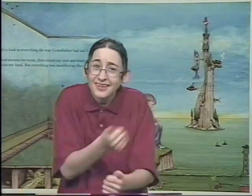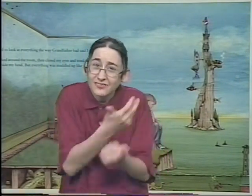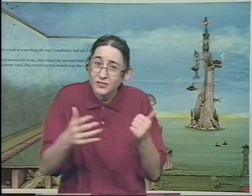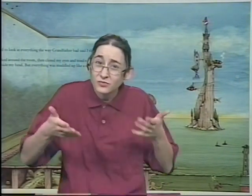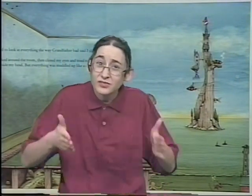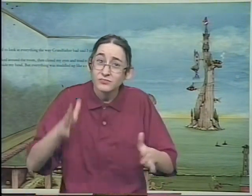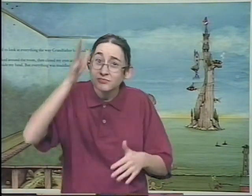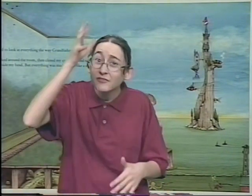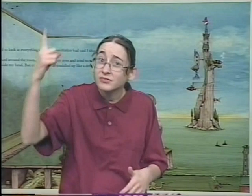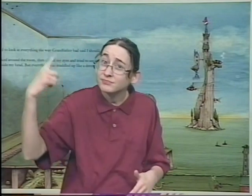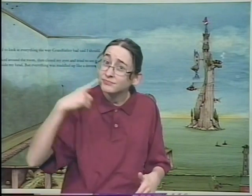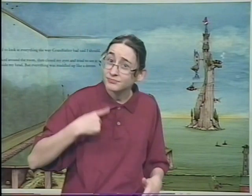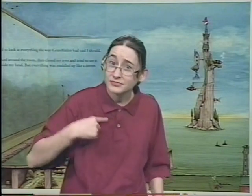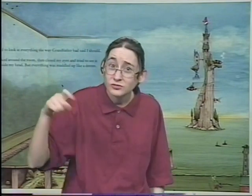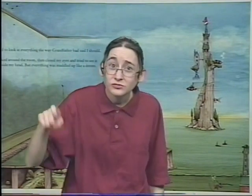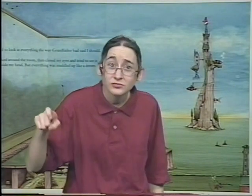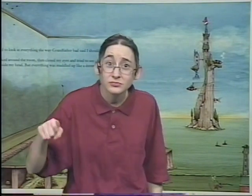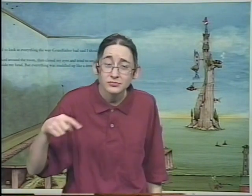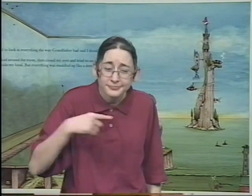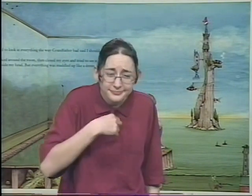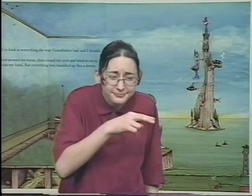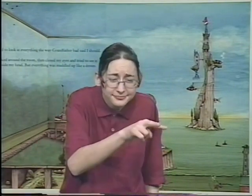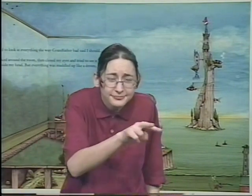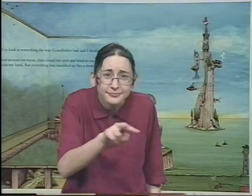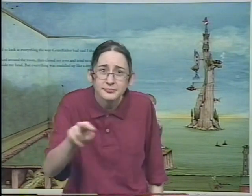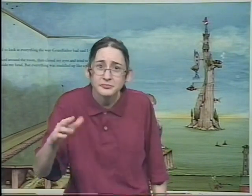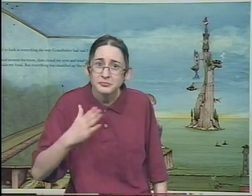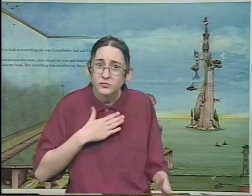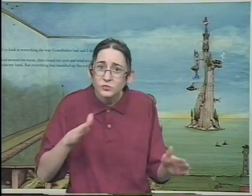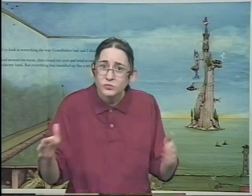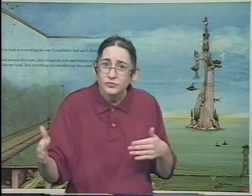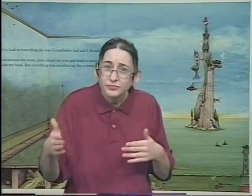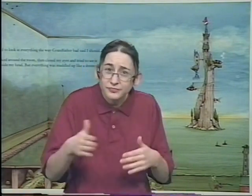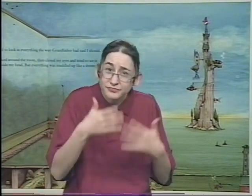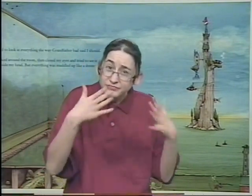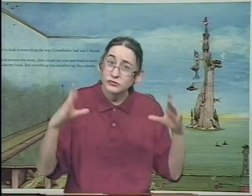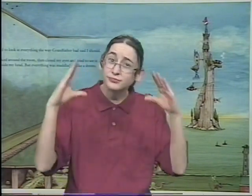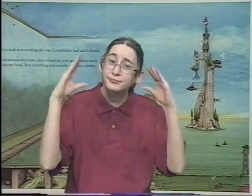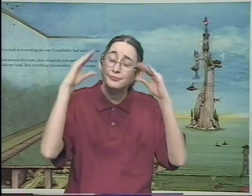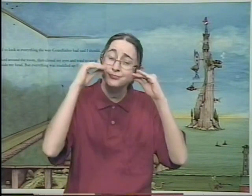I tried to look at everything the way grandfather had said I should.